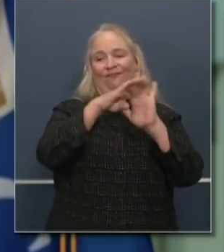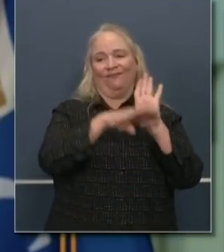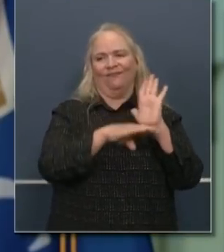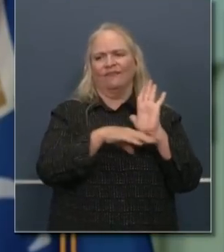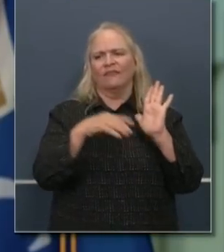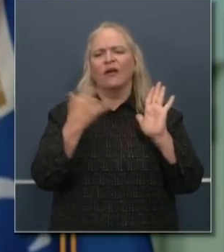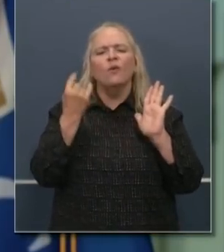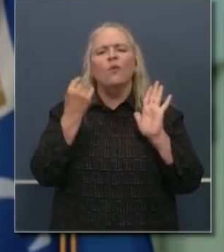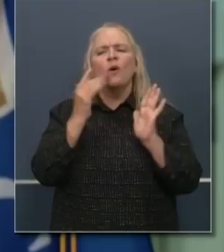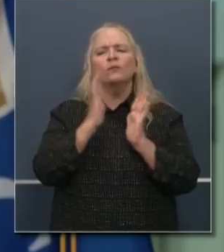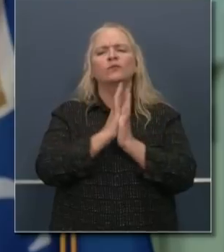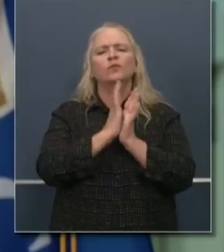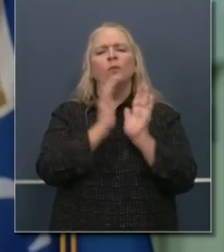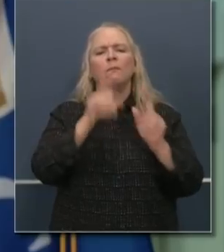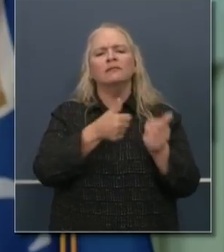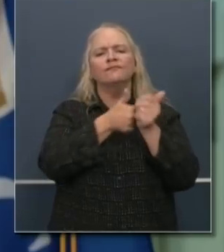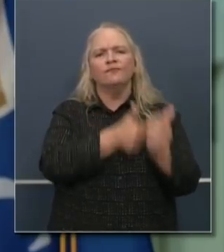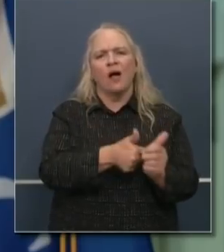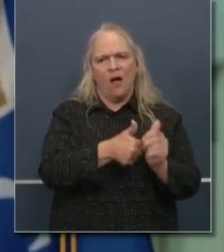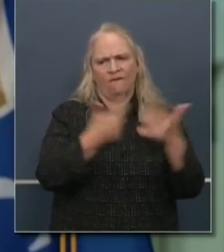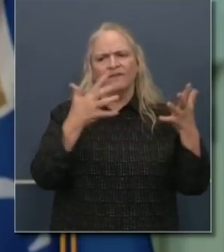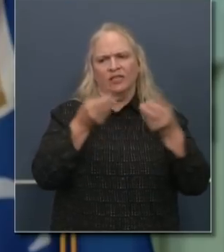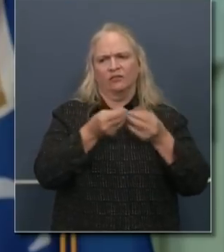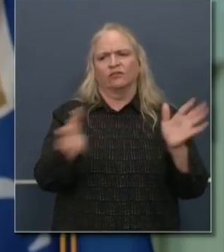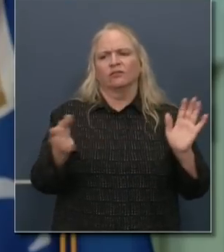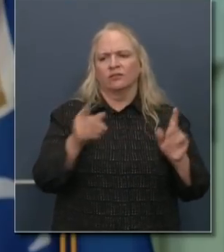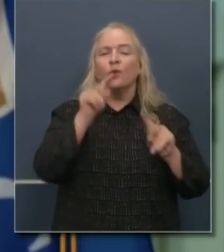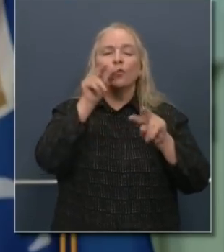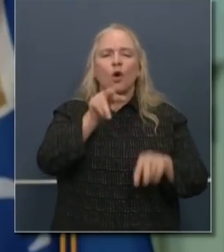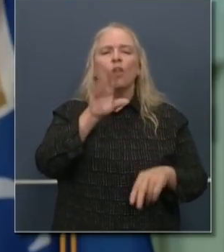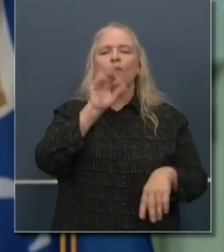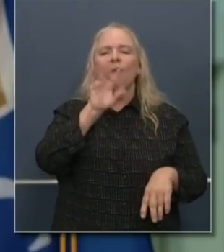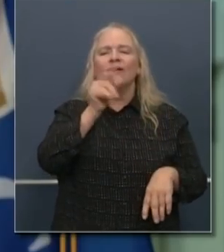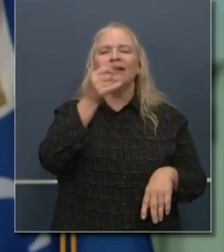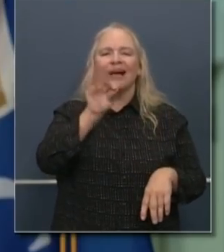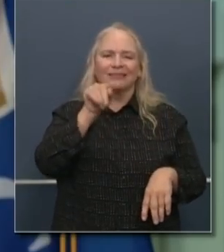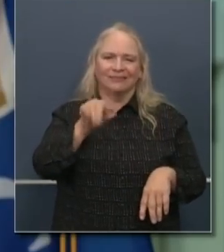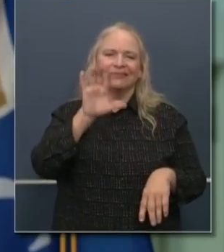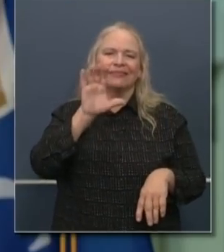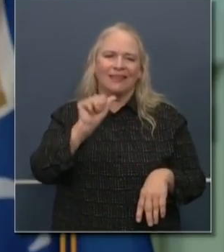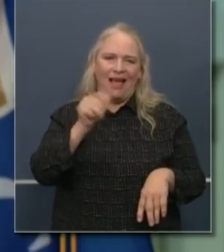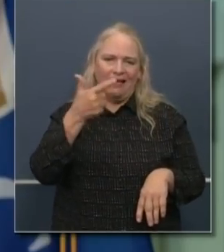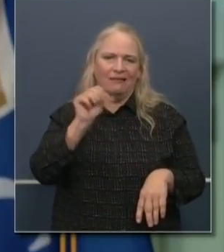WE'VE DONE THAT JUST A NUMBER OF MONTHS AGO. WE PUT OUT GUIDANCE FOR OUR SCHOOLS AND I'D ENCOURAGE YOU